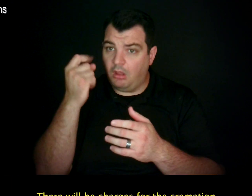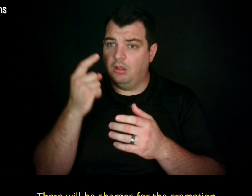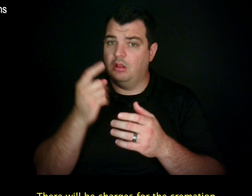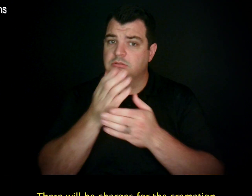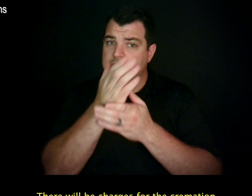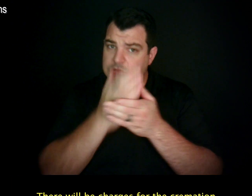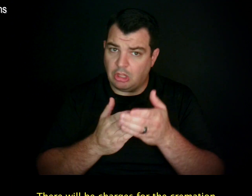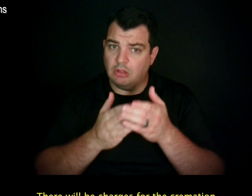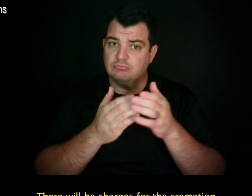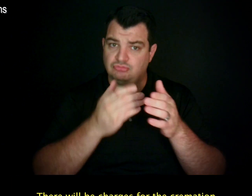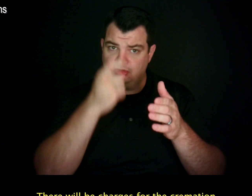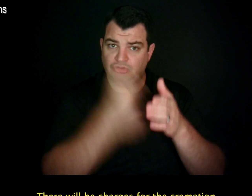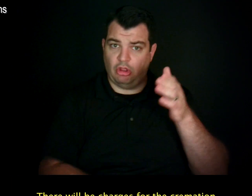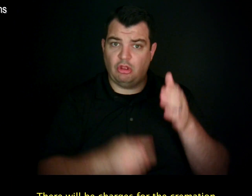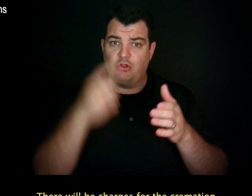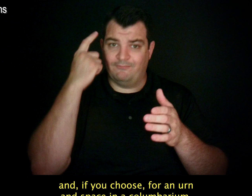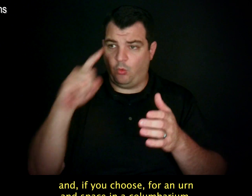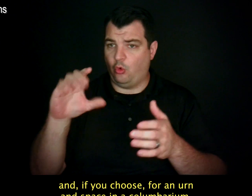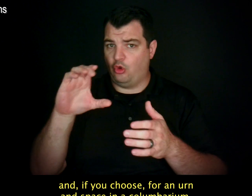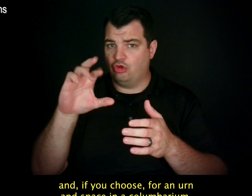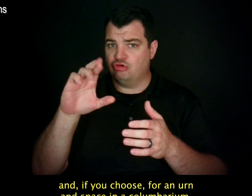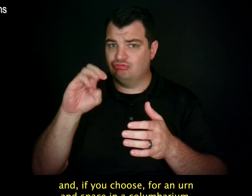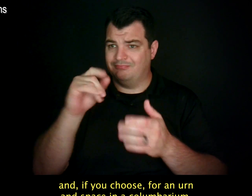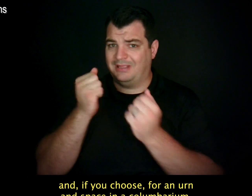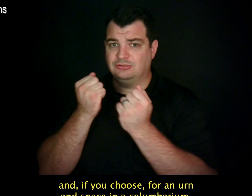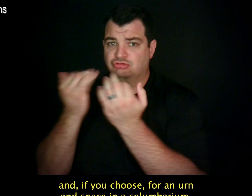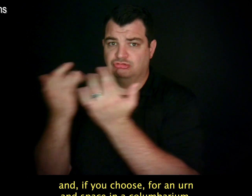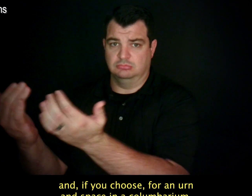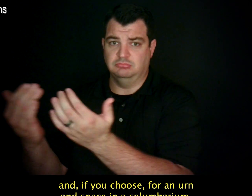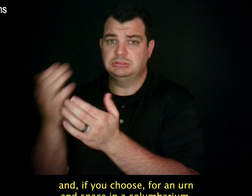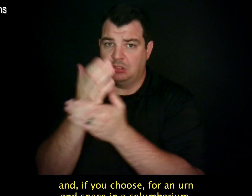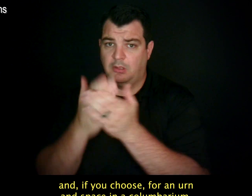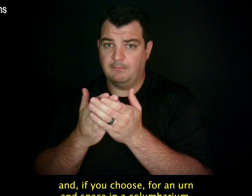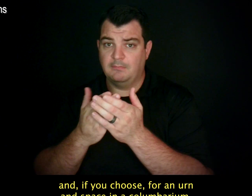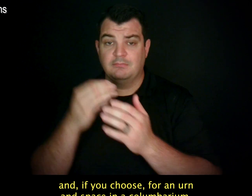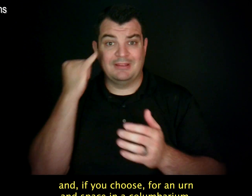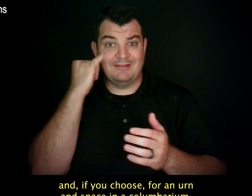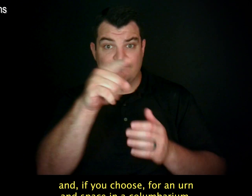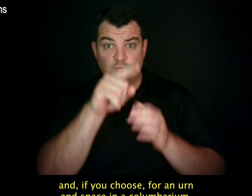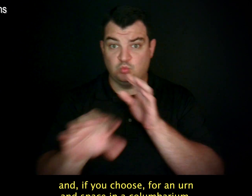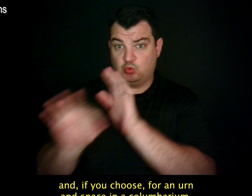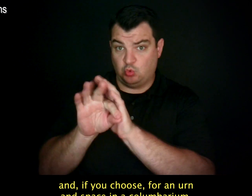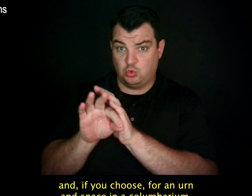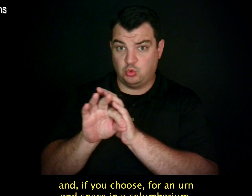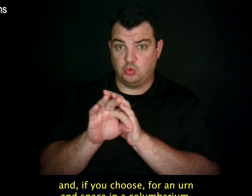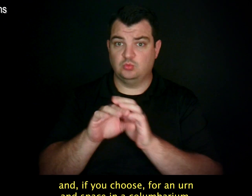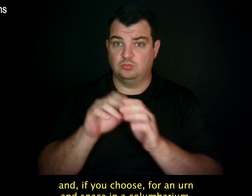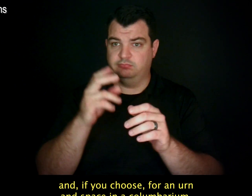There will be charges for the cremation and, if you choose, for an urn and space in a columbarium.